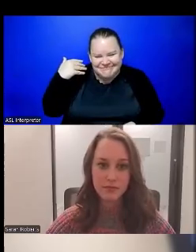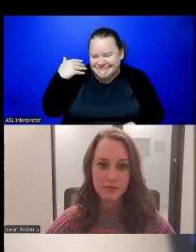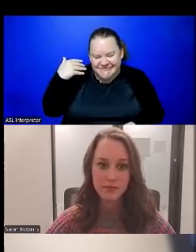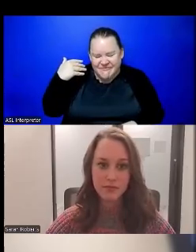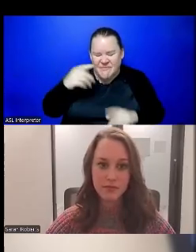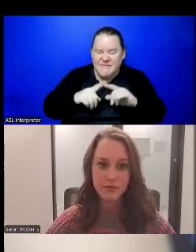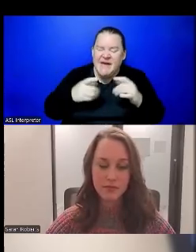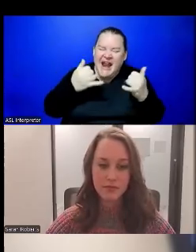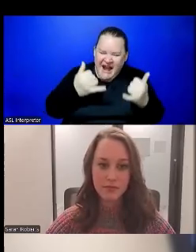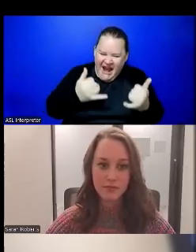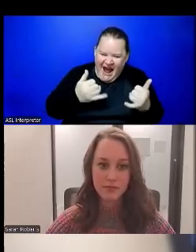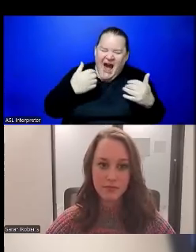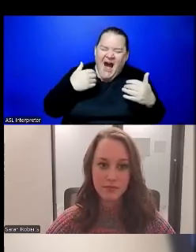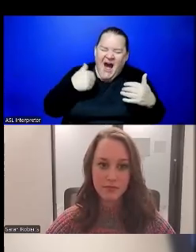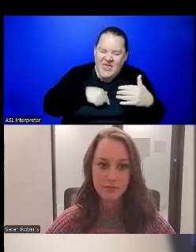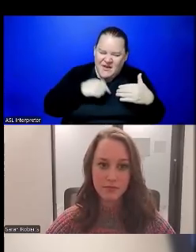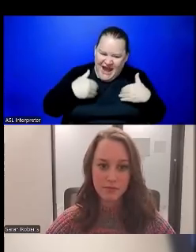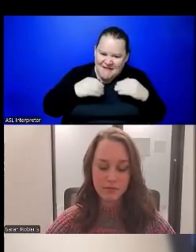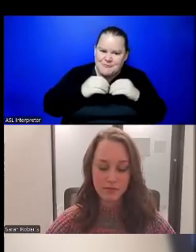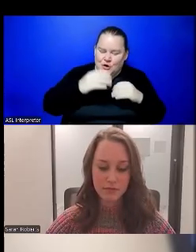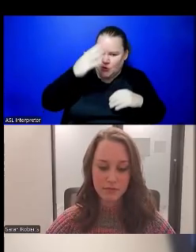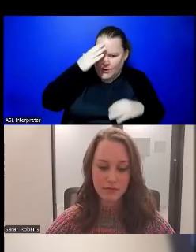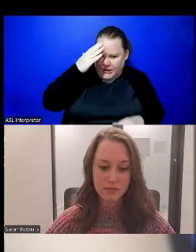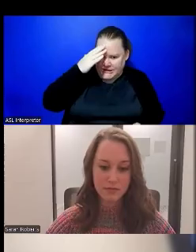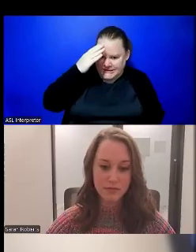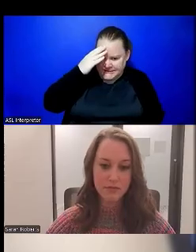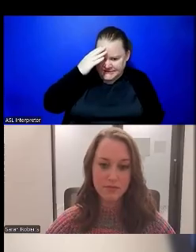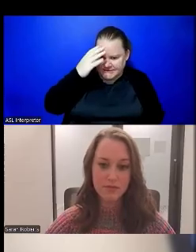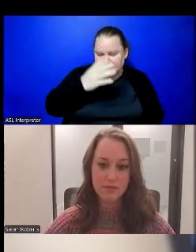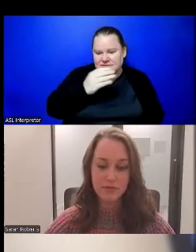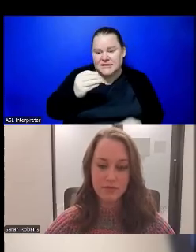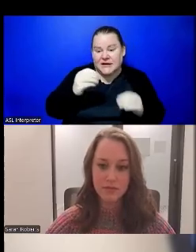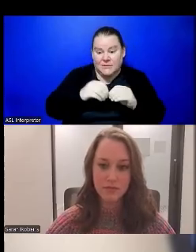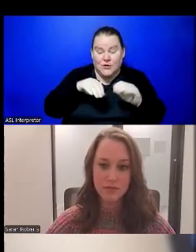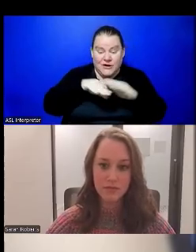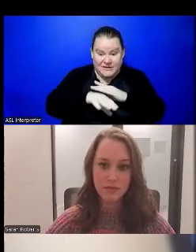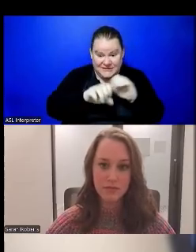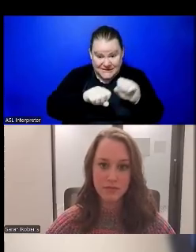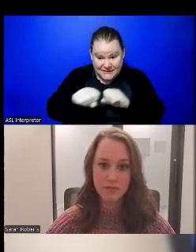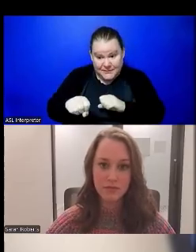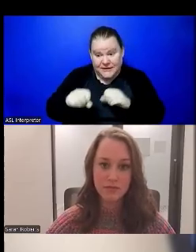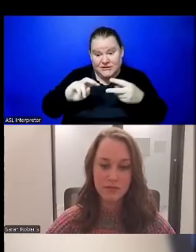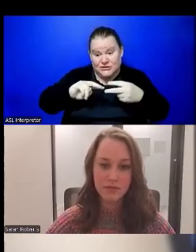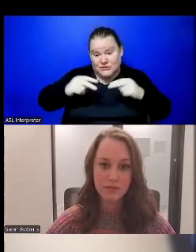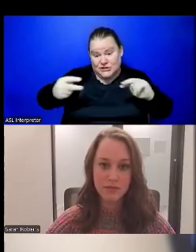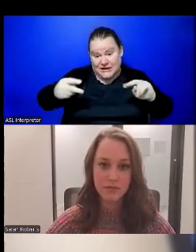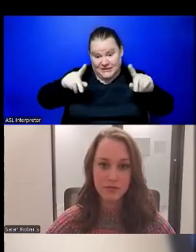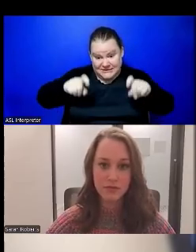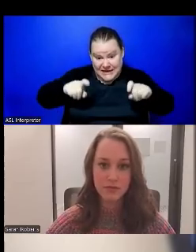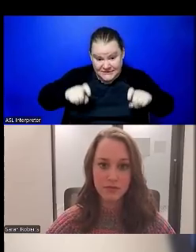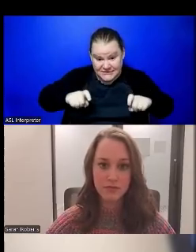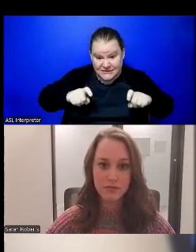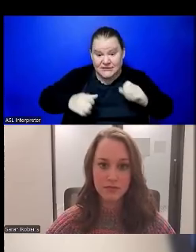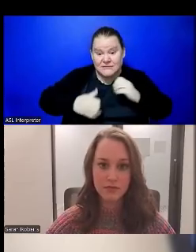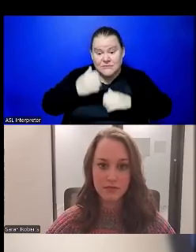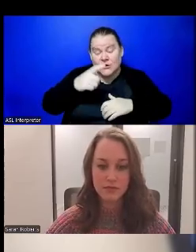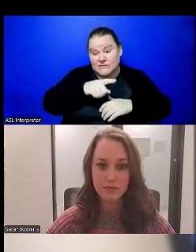we have greater awareness and more accessibility to genetic testing. Most of these infants are getting diagnosed fairly